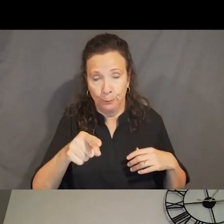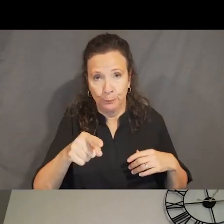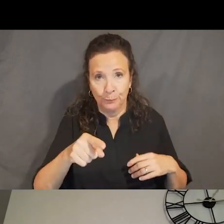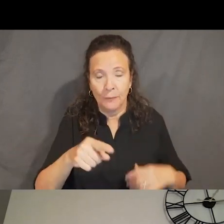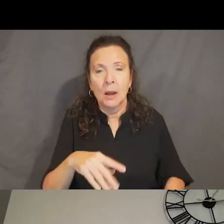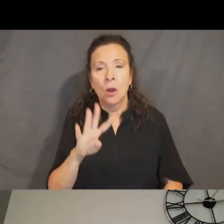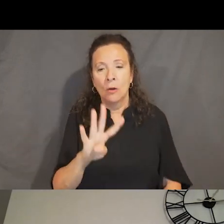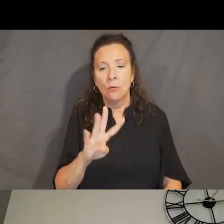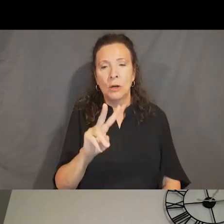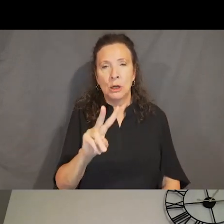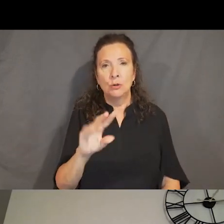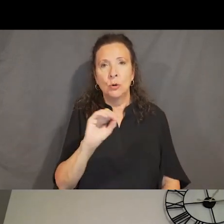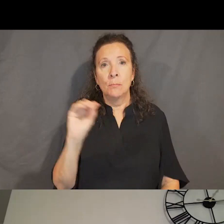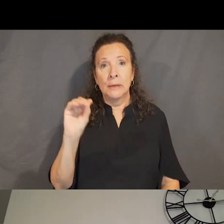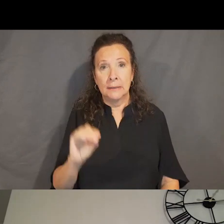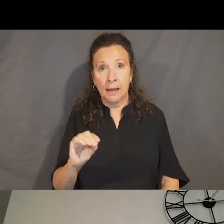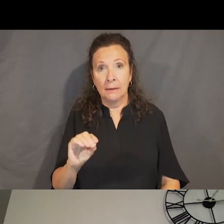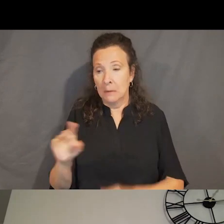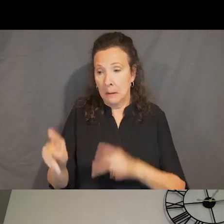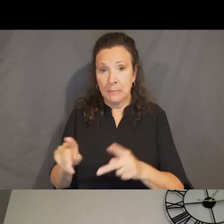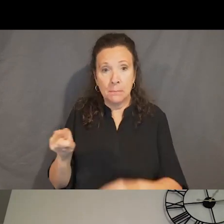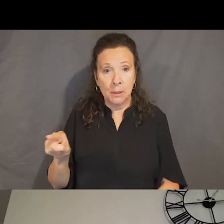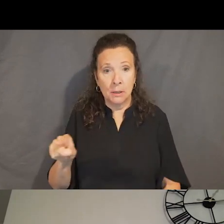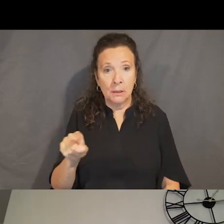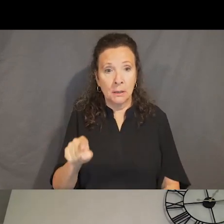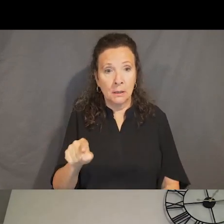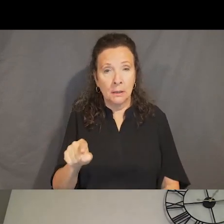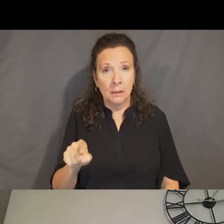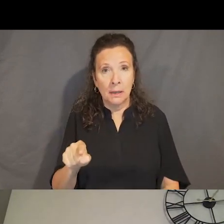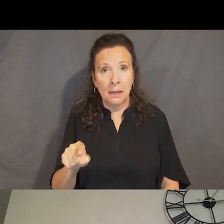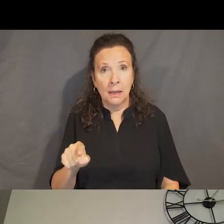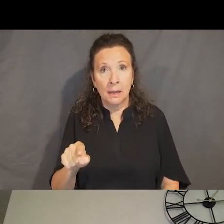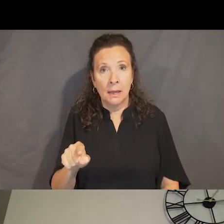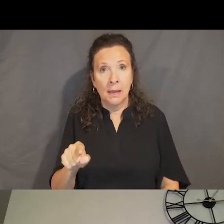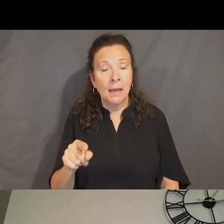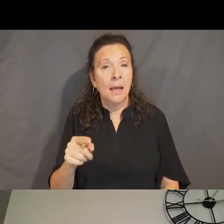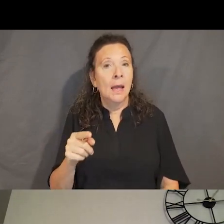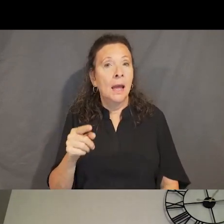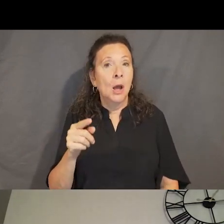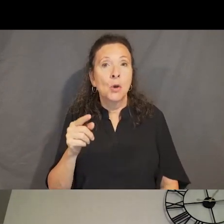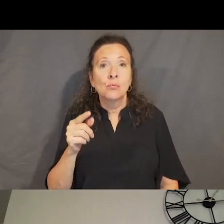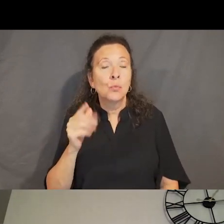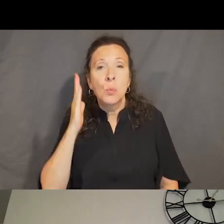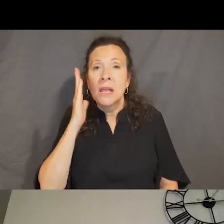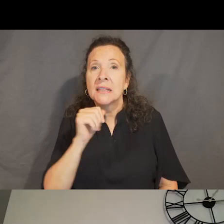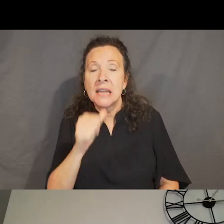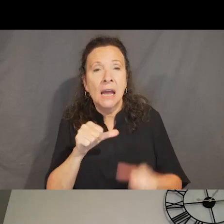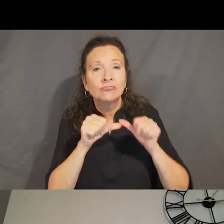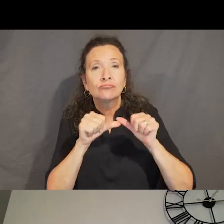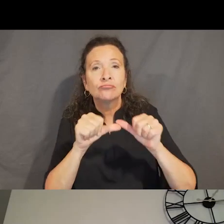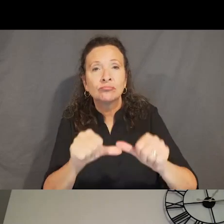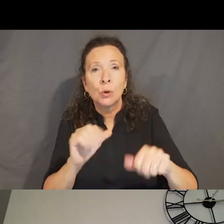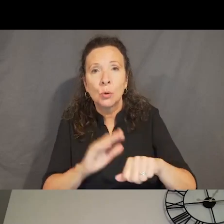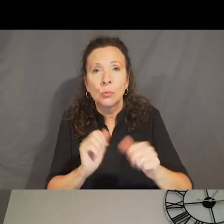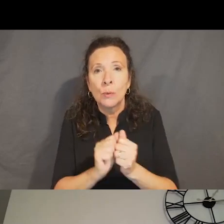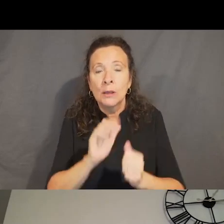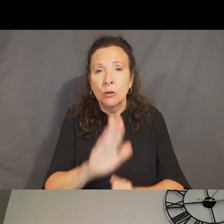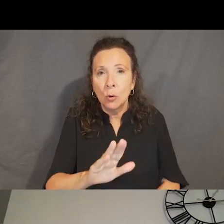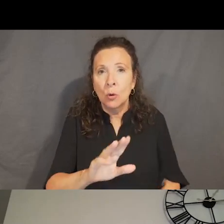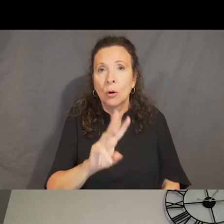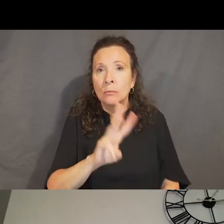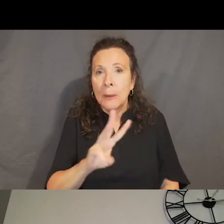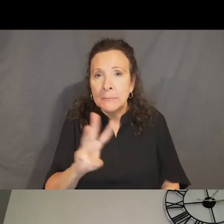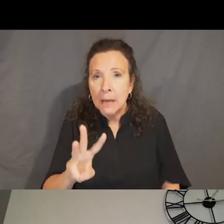of people will leave your website, or they will leave your project, your product, whatever you